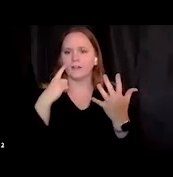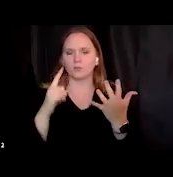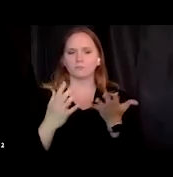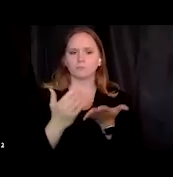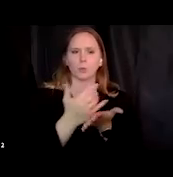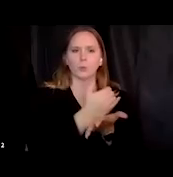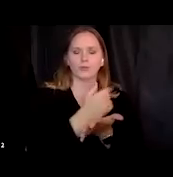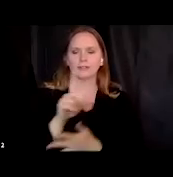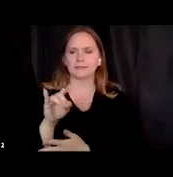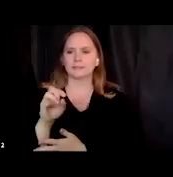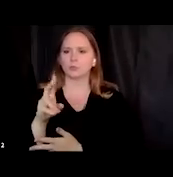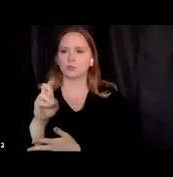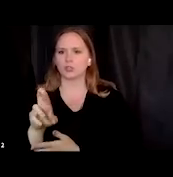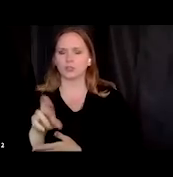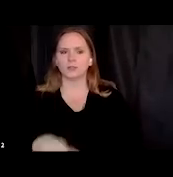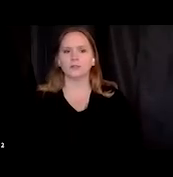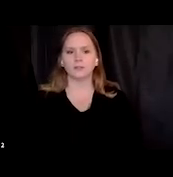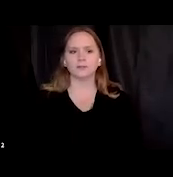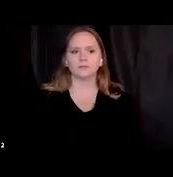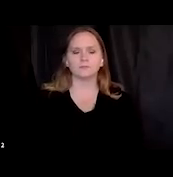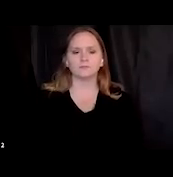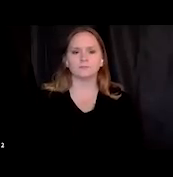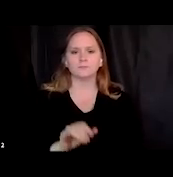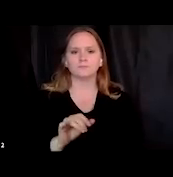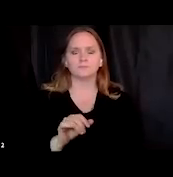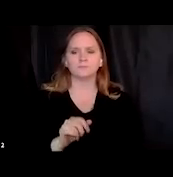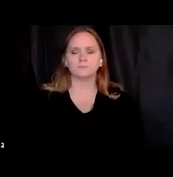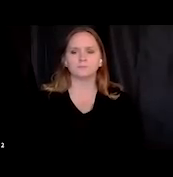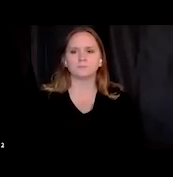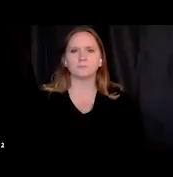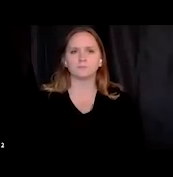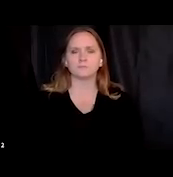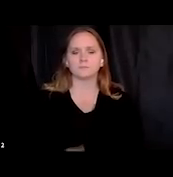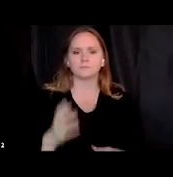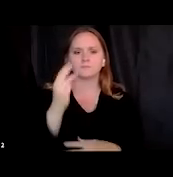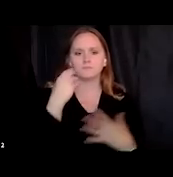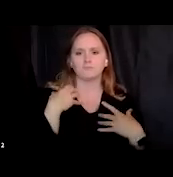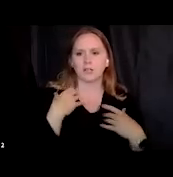who may not know is the DSM five criteria is what mental health clinicians or mental health providers use